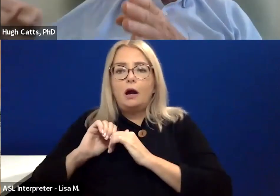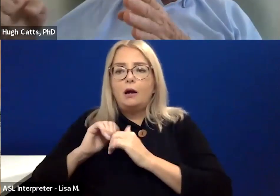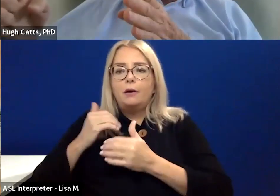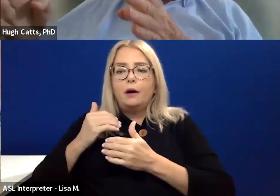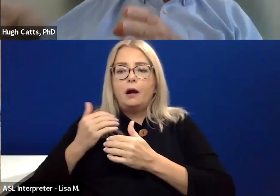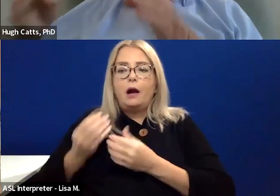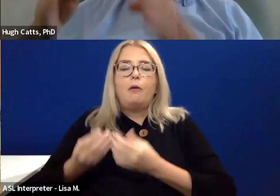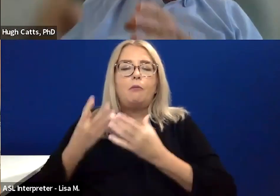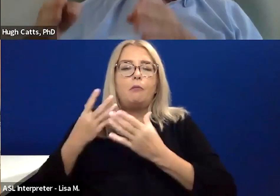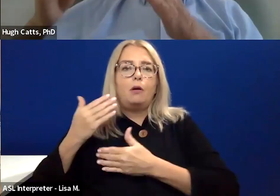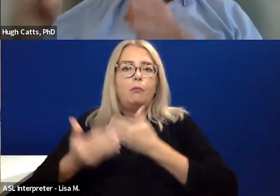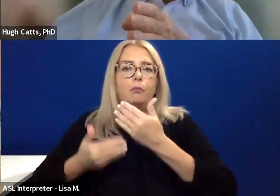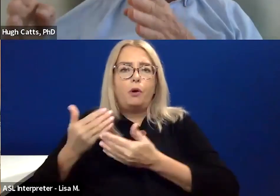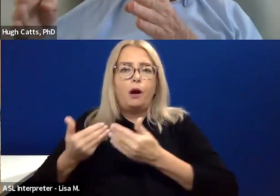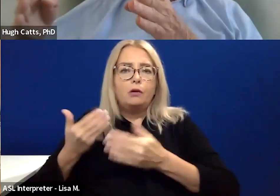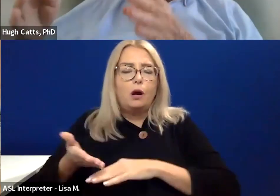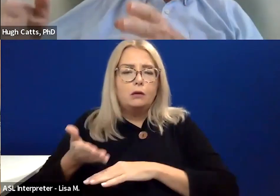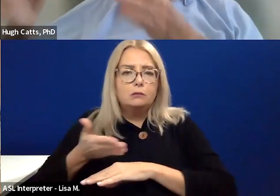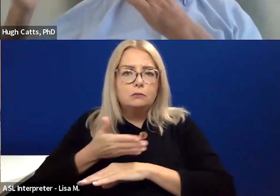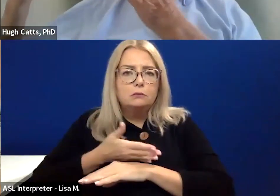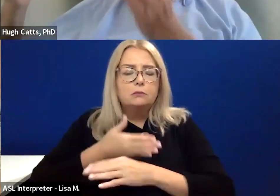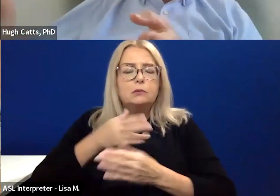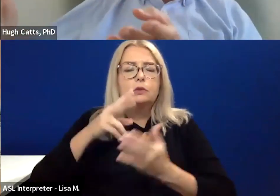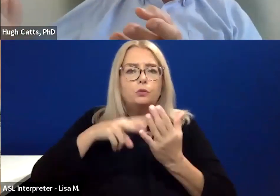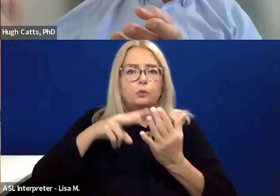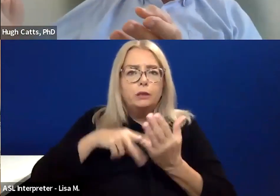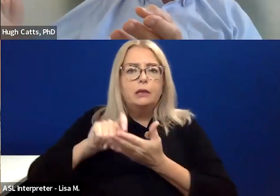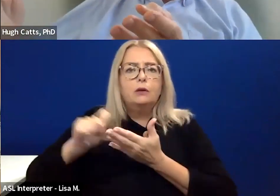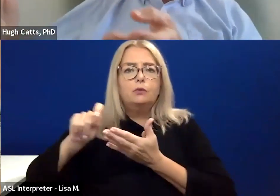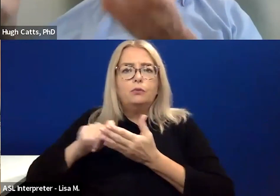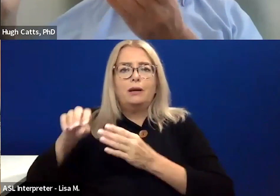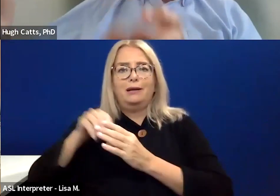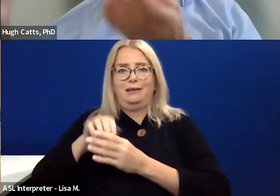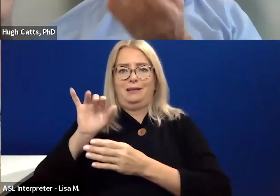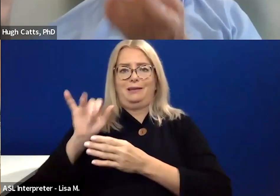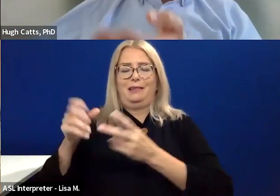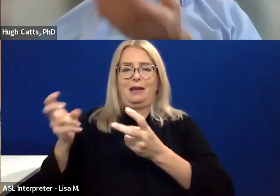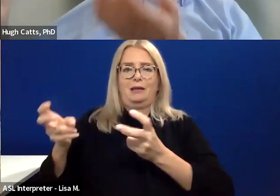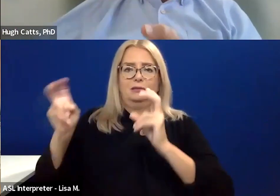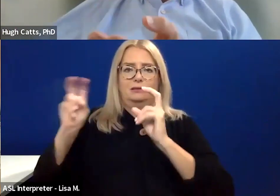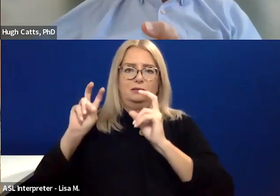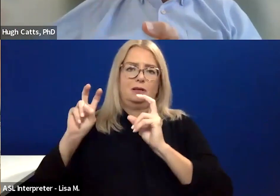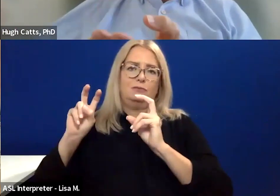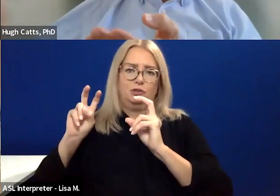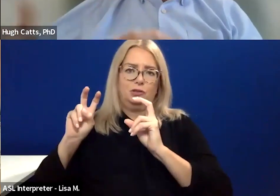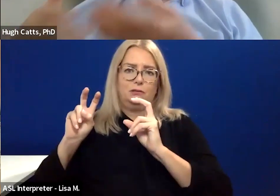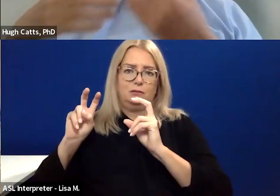made in reading and writing within the subject matter is being taught within the classroom so